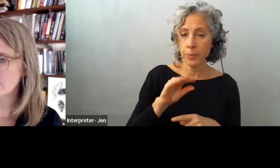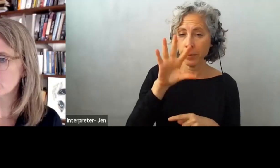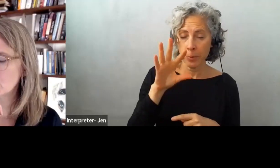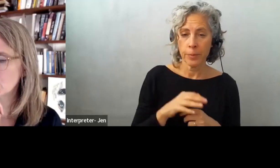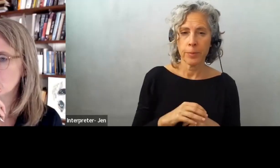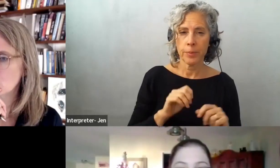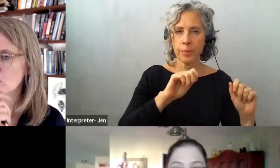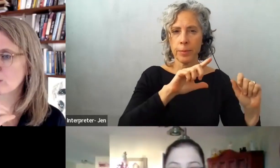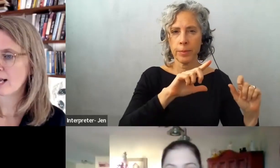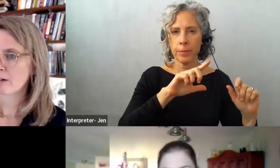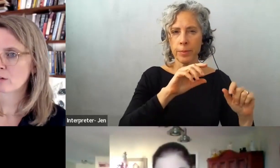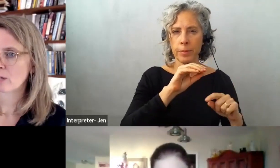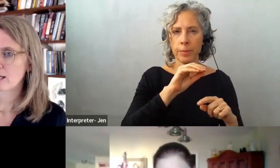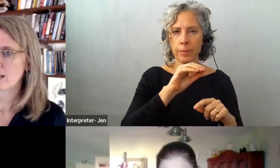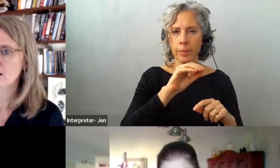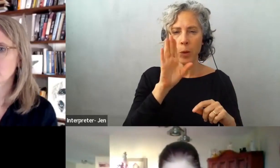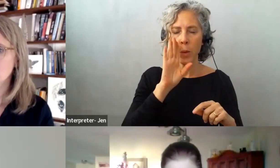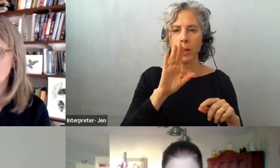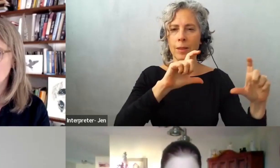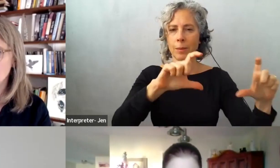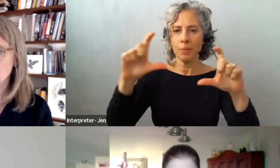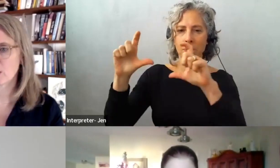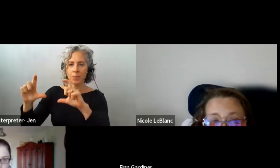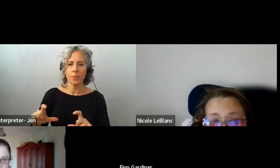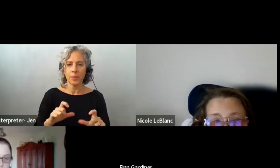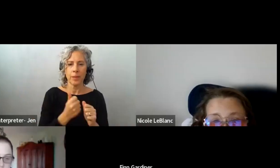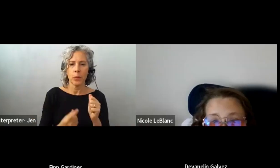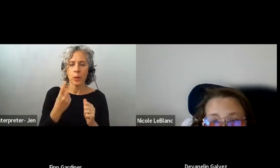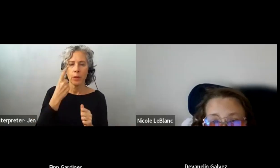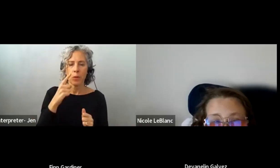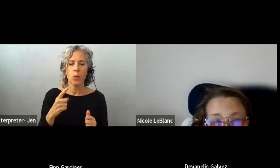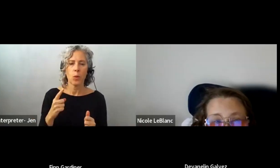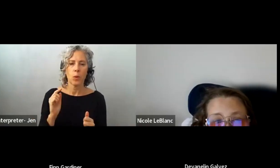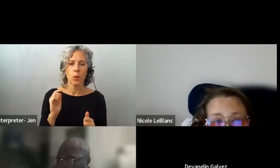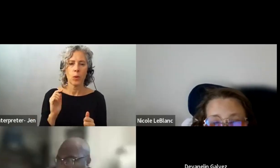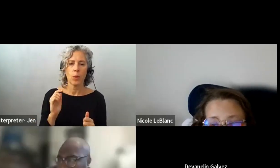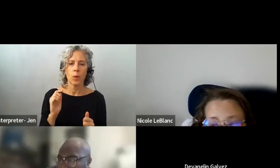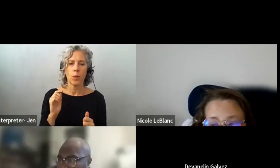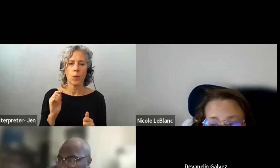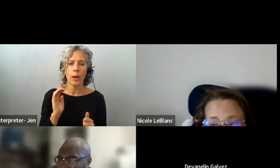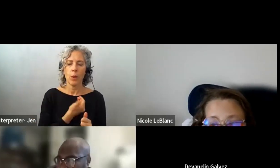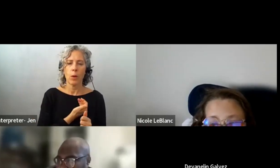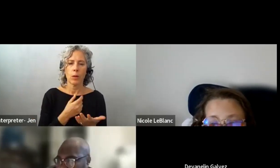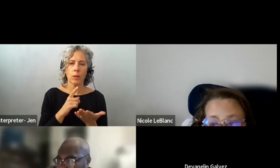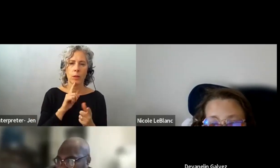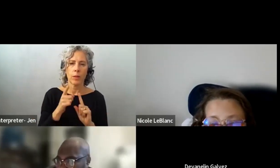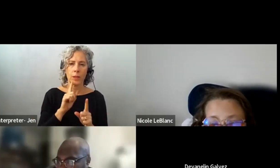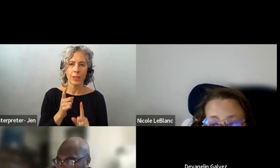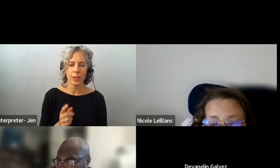video, we will have everybody for this part of the conversation. And as we go